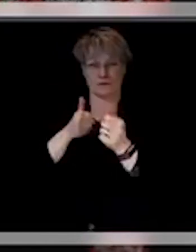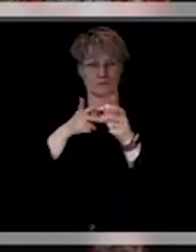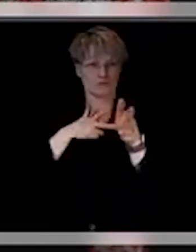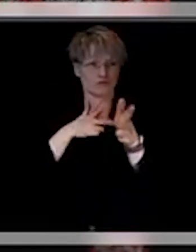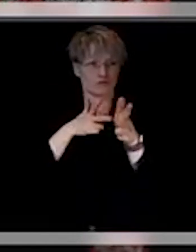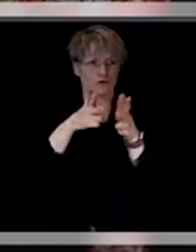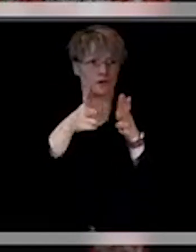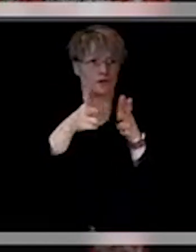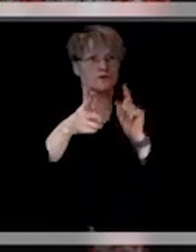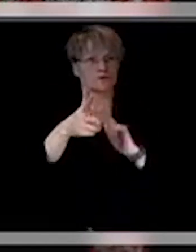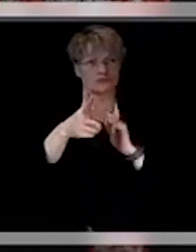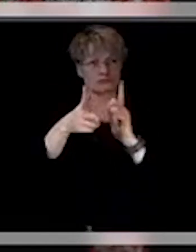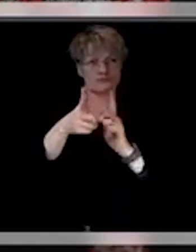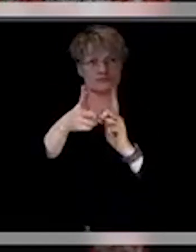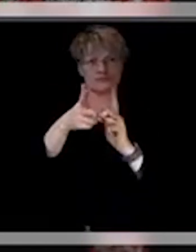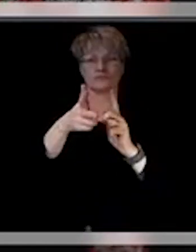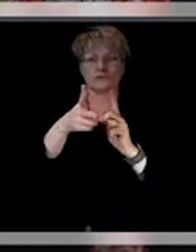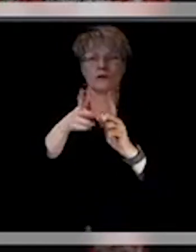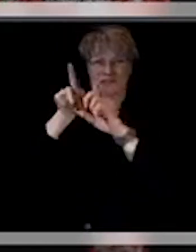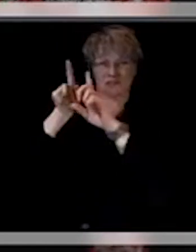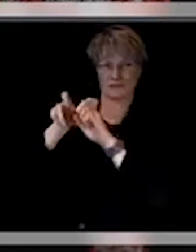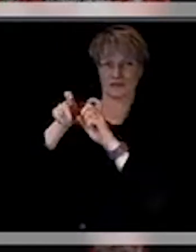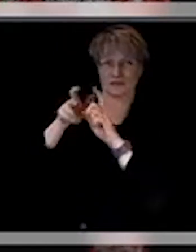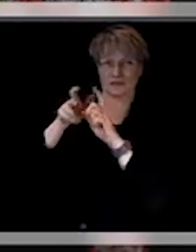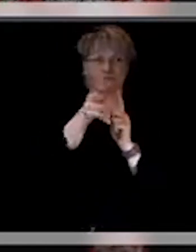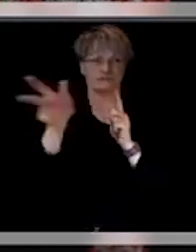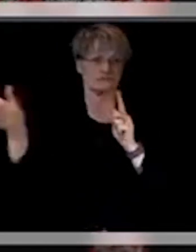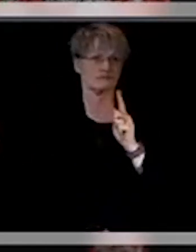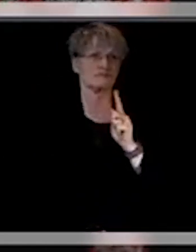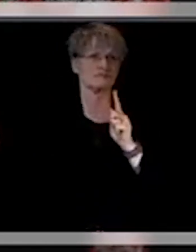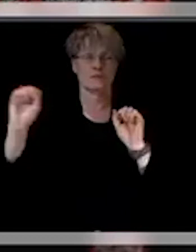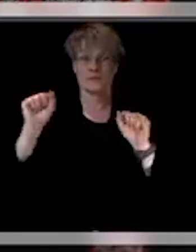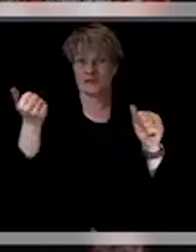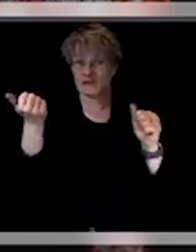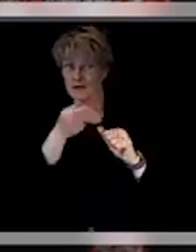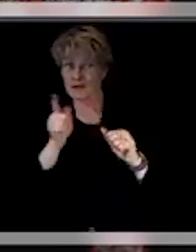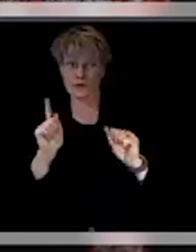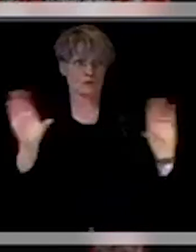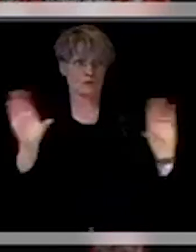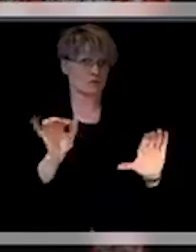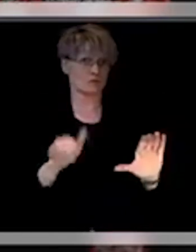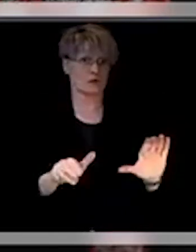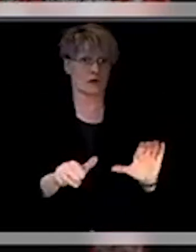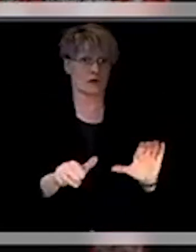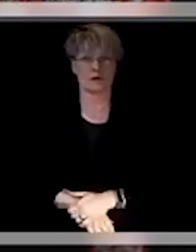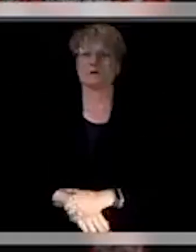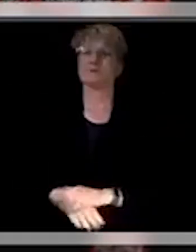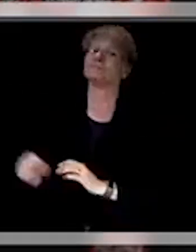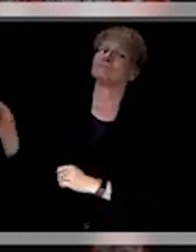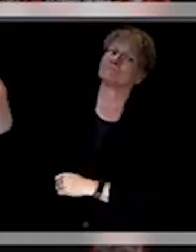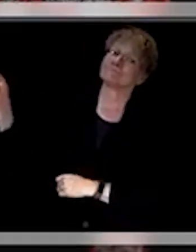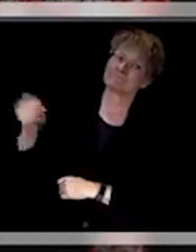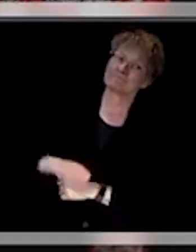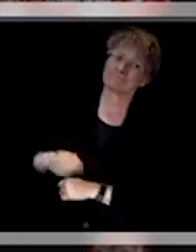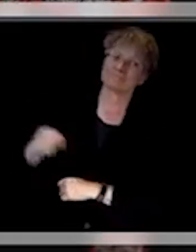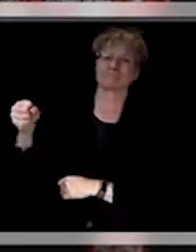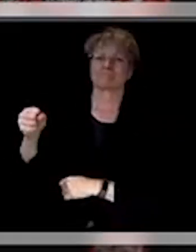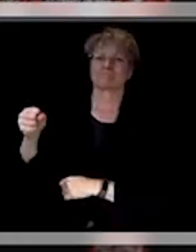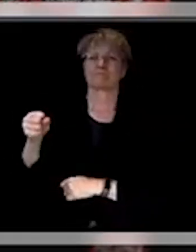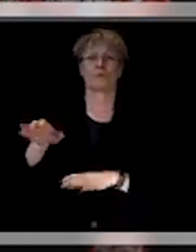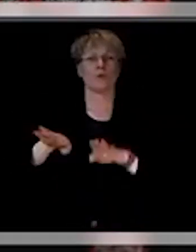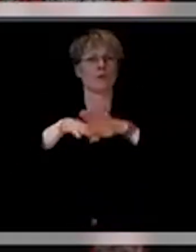Yes, it's open to the public and they just have to call down here at Shasta County, the